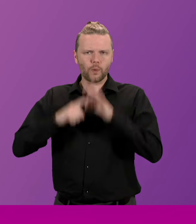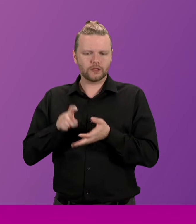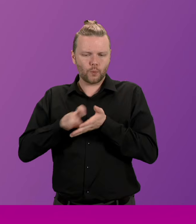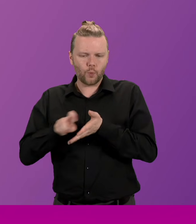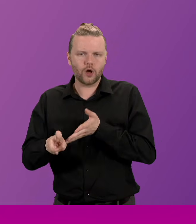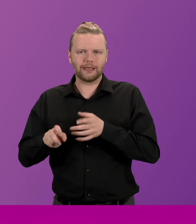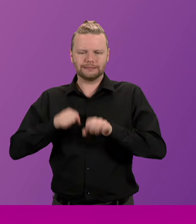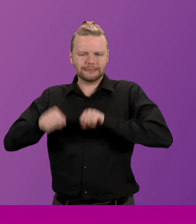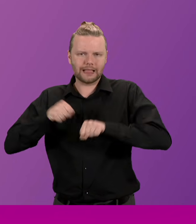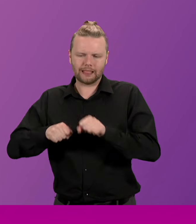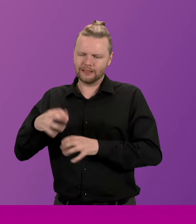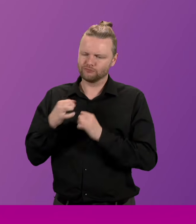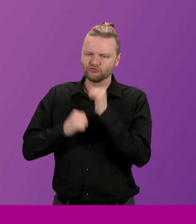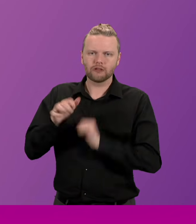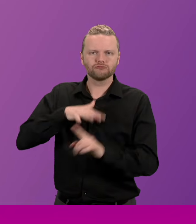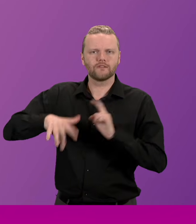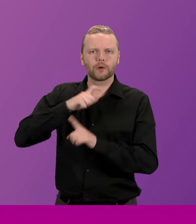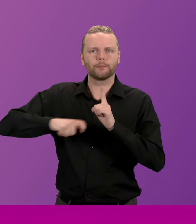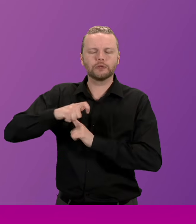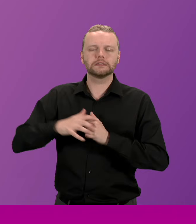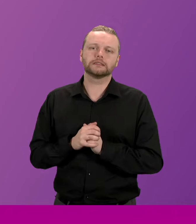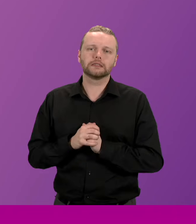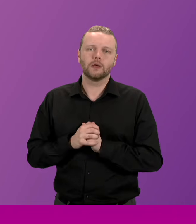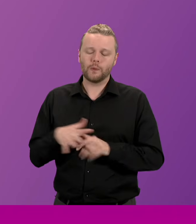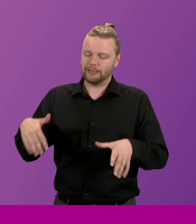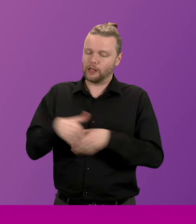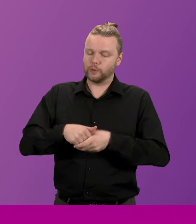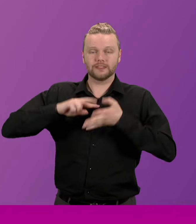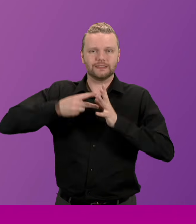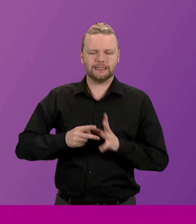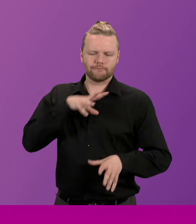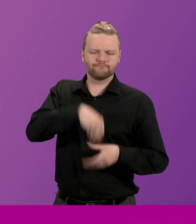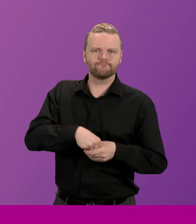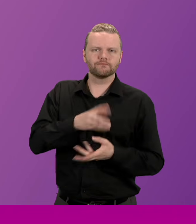infrastructure in communities, with inclusive design principles embedded, to improve safety and